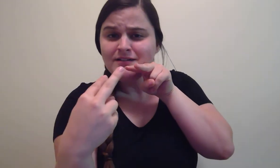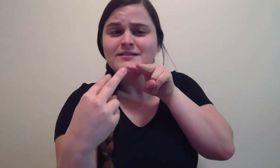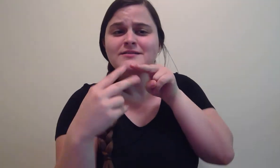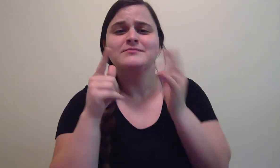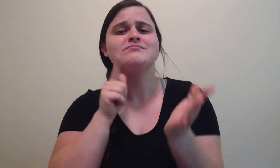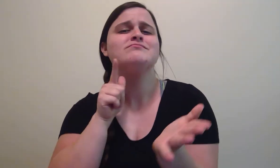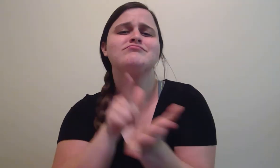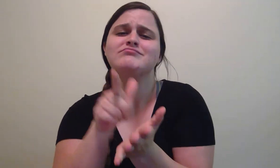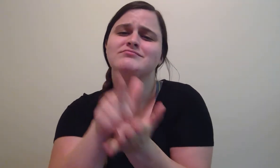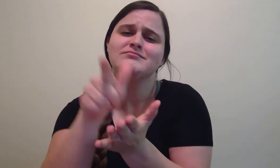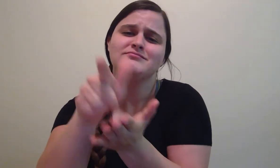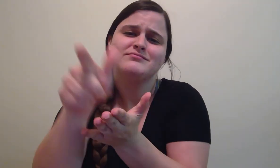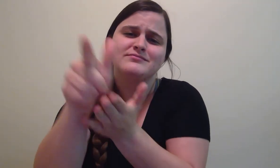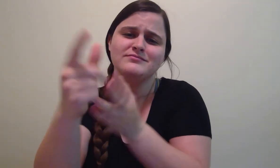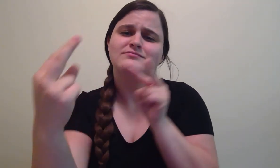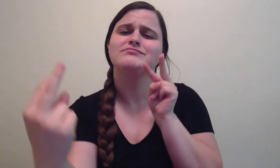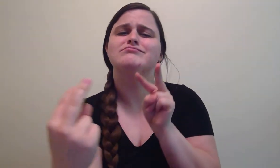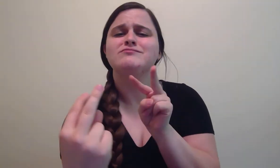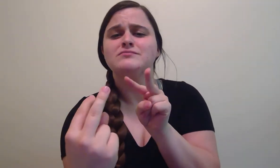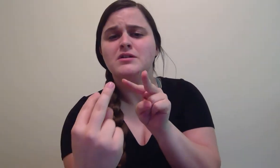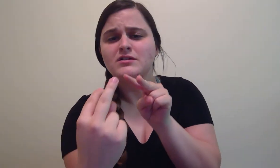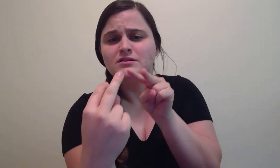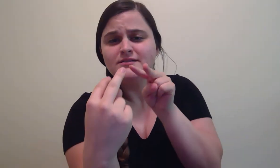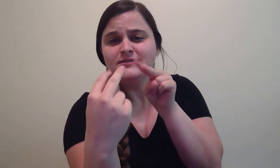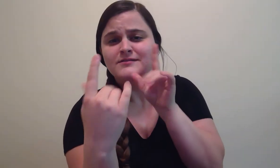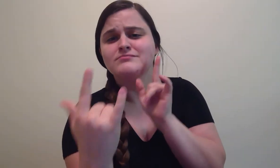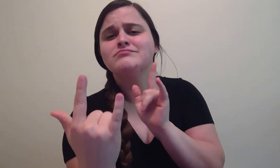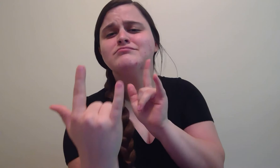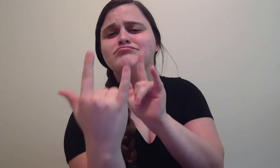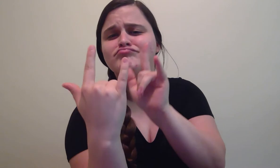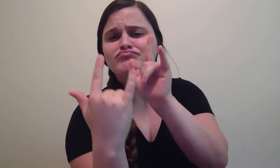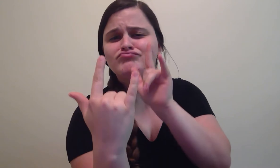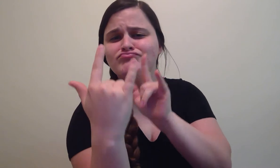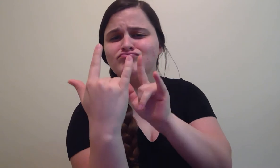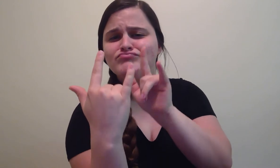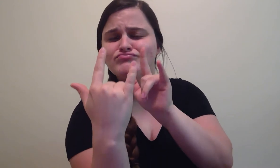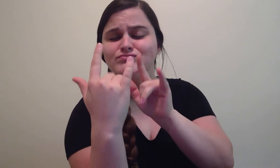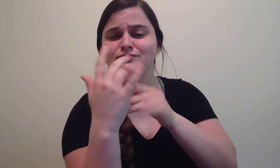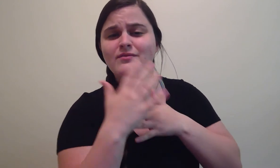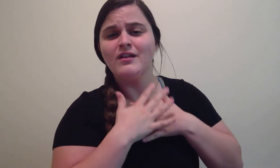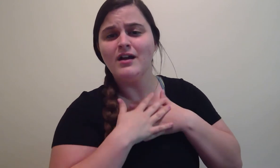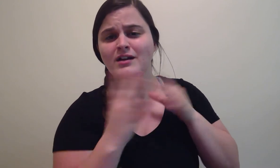Floating in midair. And the only thing keeping you from drifting away is the other person's eyes.